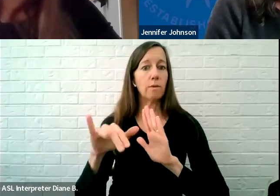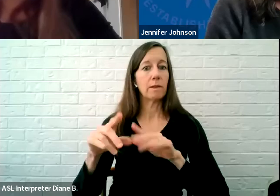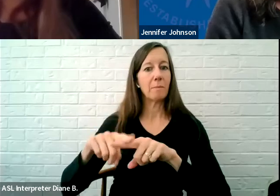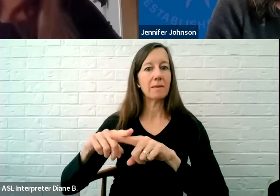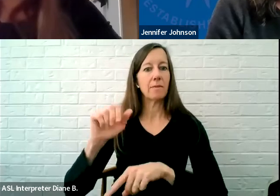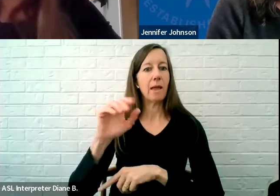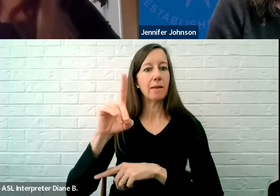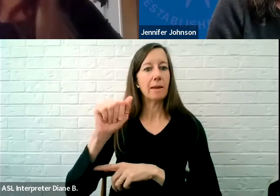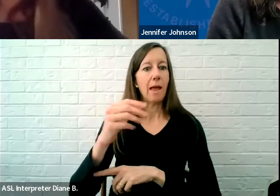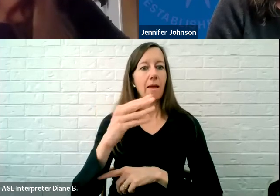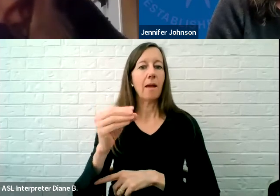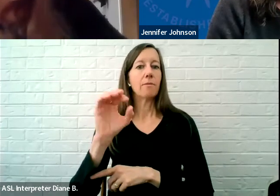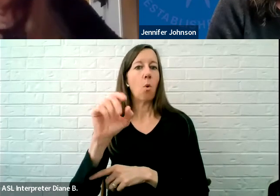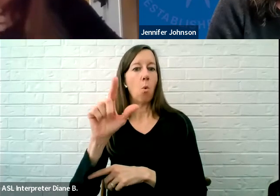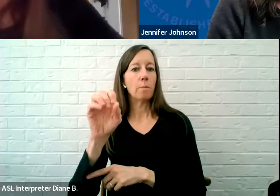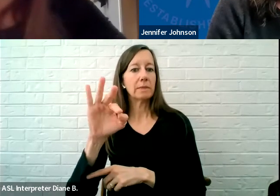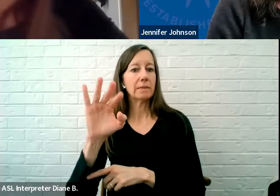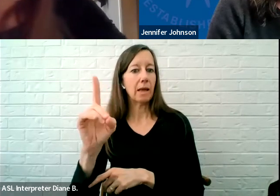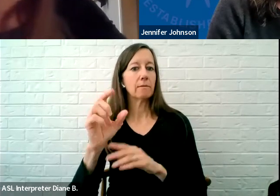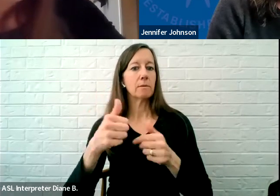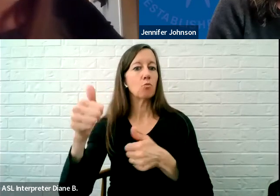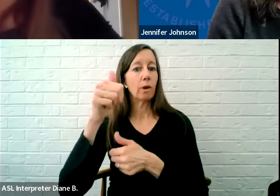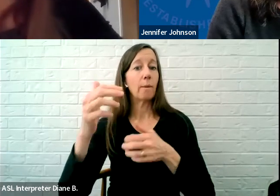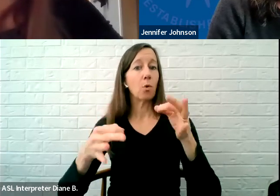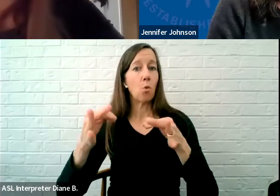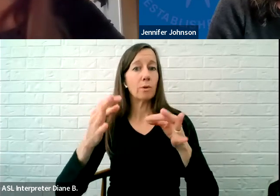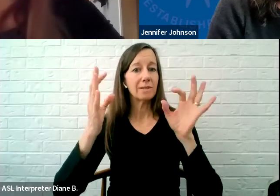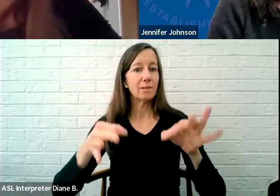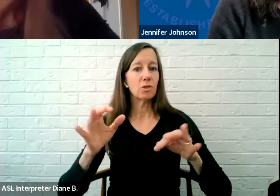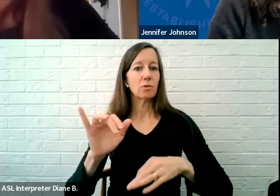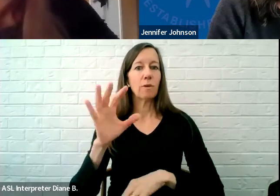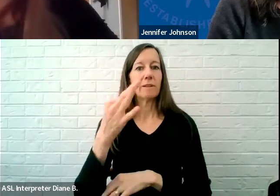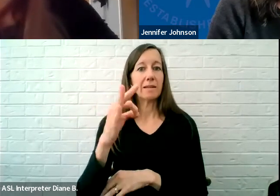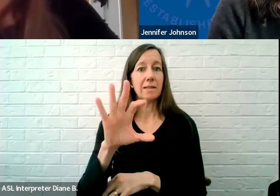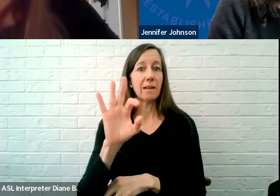Well, thank you again, for excuse me for reminding us of all of the great